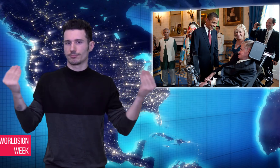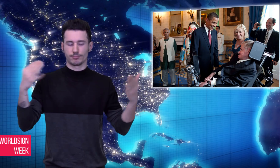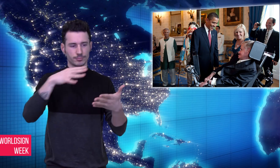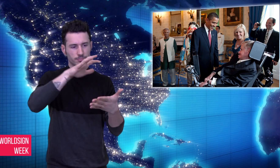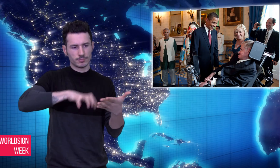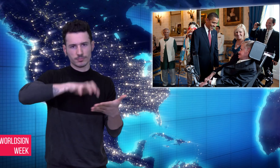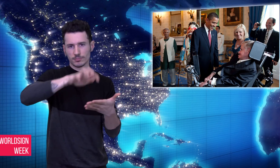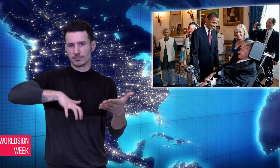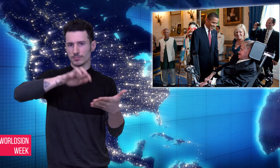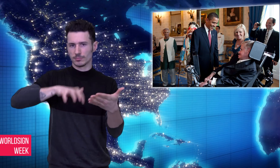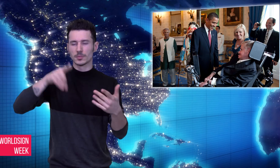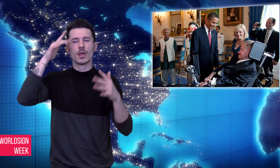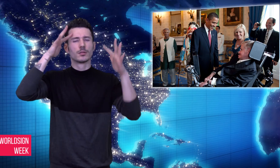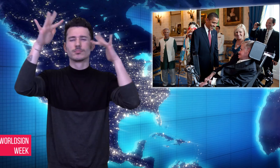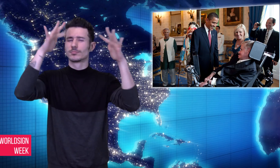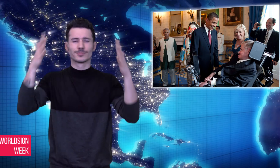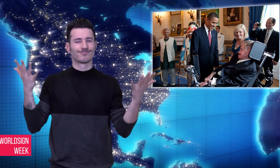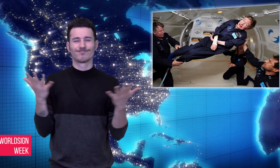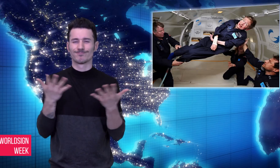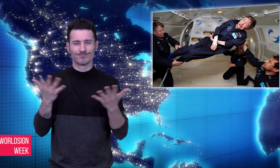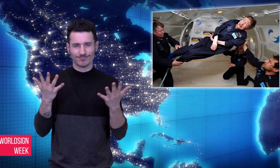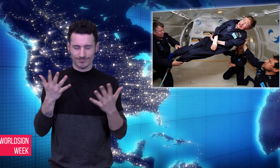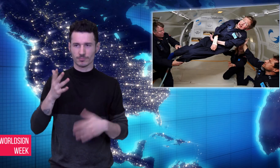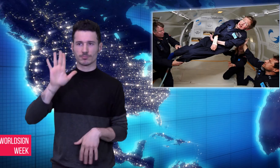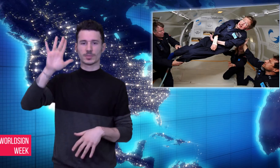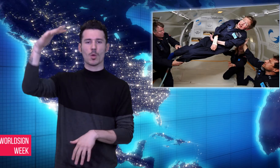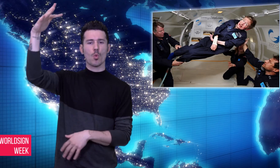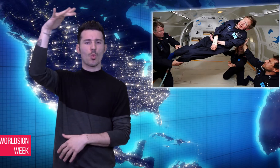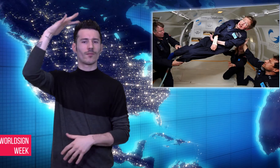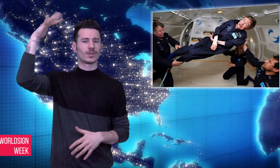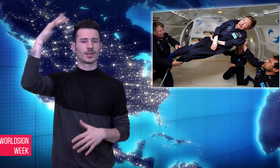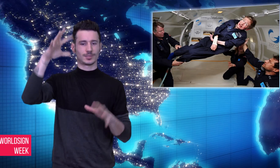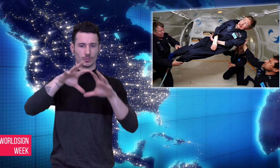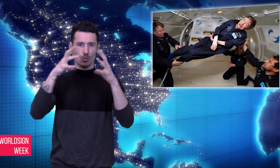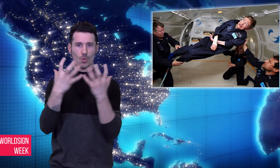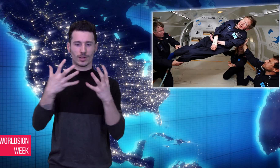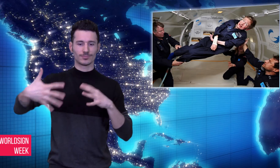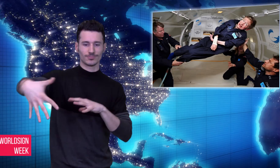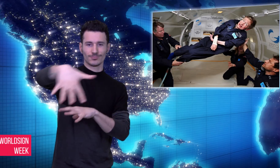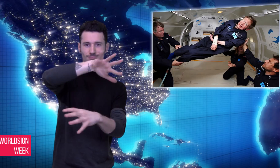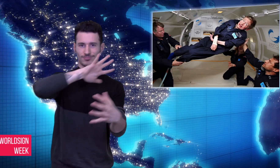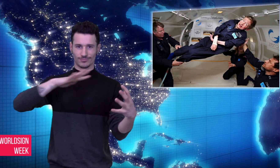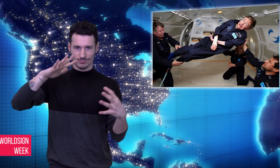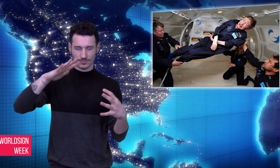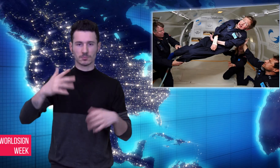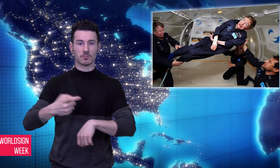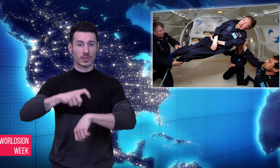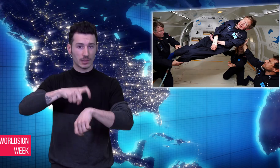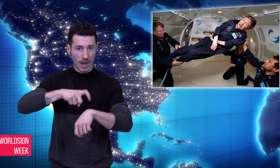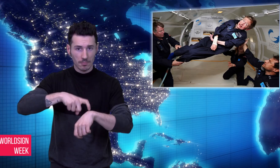space, time and black holes which changed